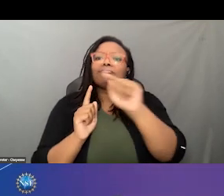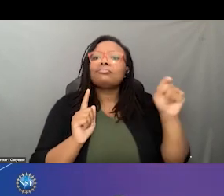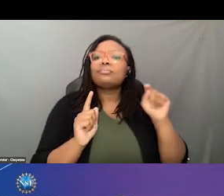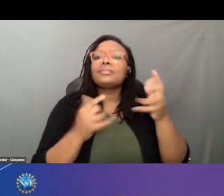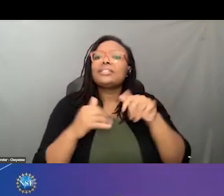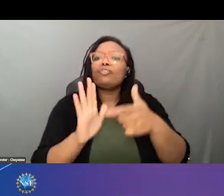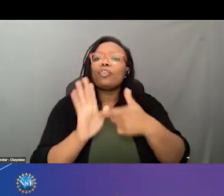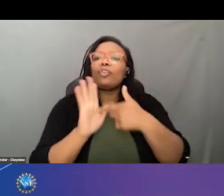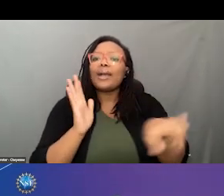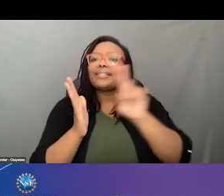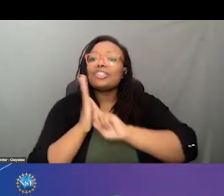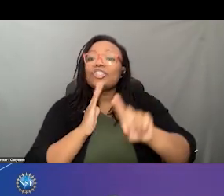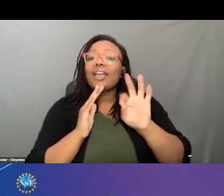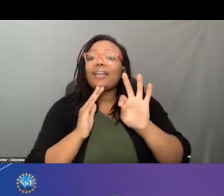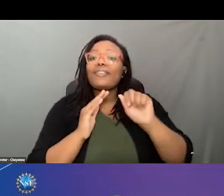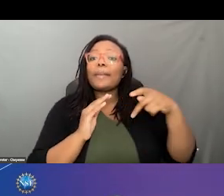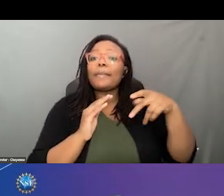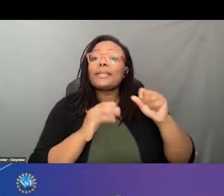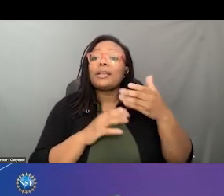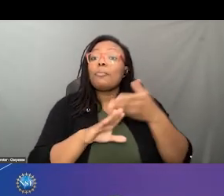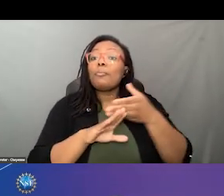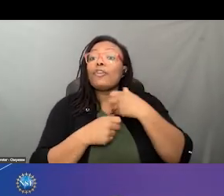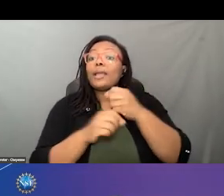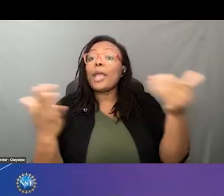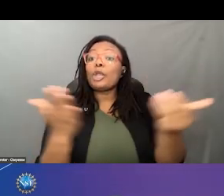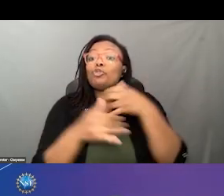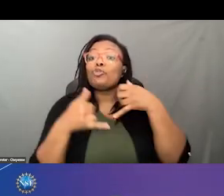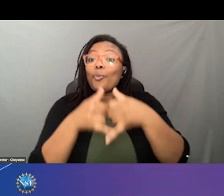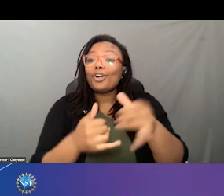are also required to check FAPIIS before they make new awards.